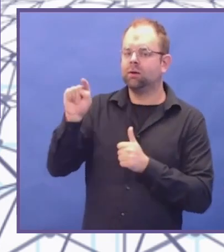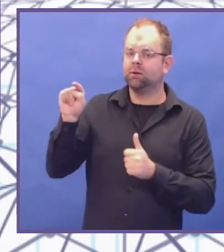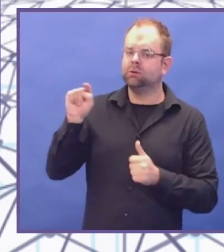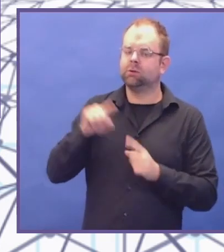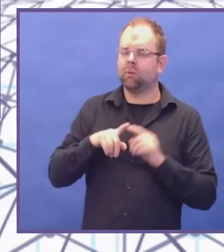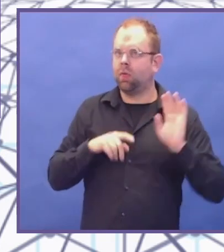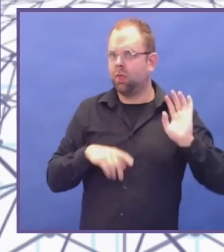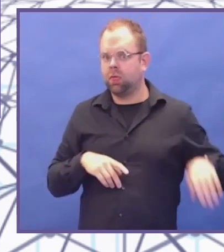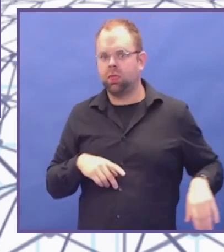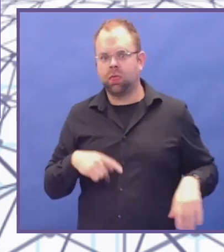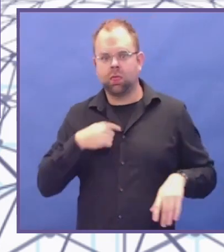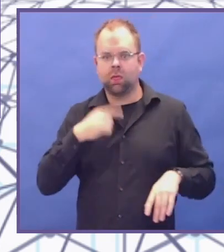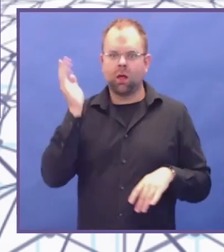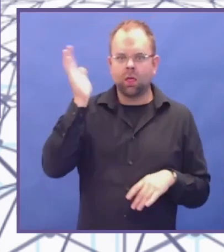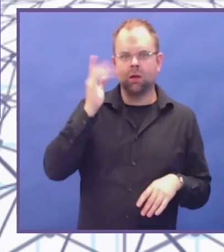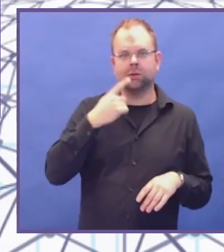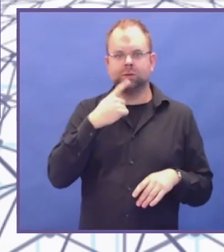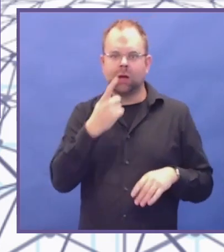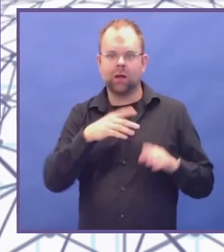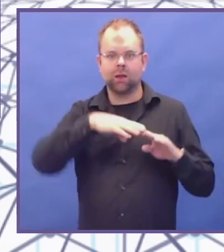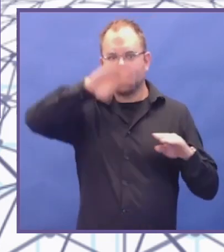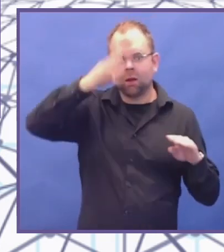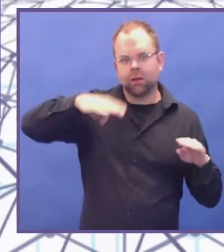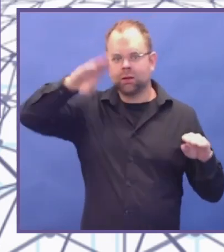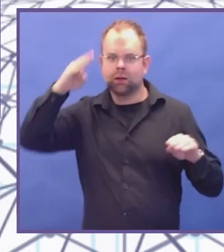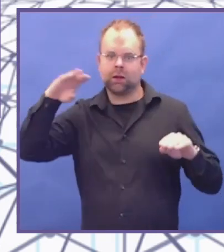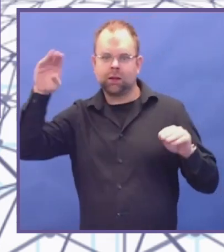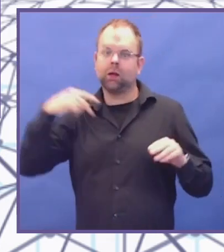and global ageing is a huge driver of this. We have. More people surviving to